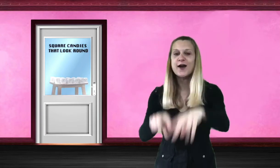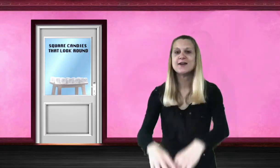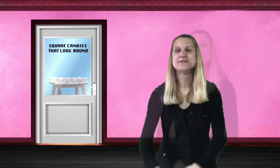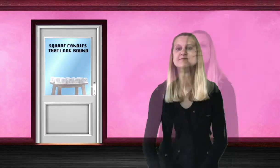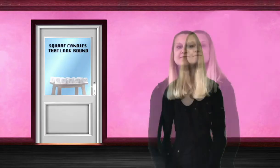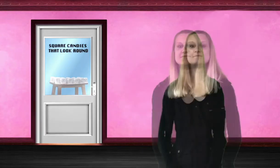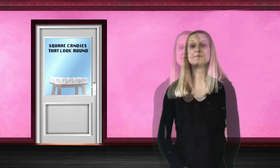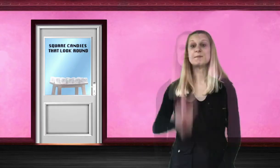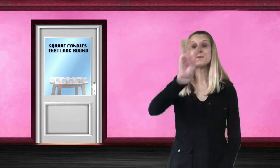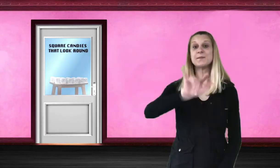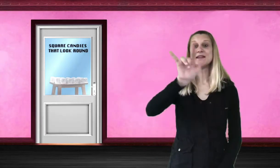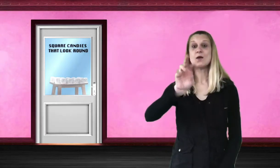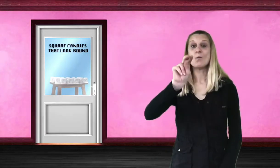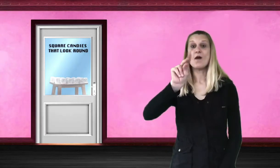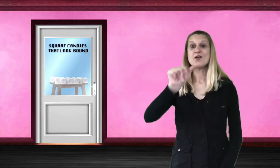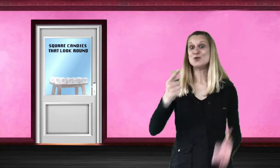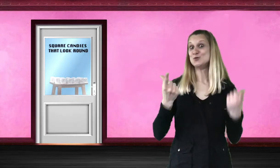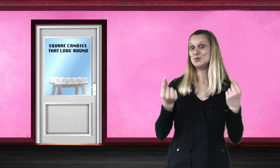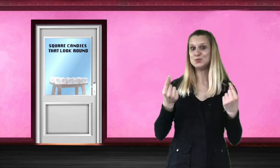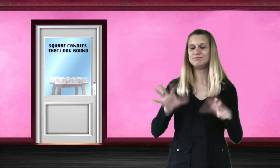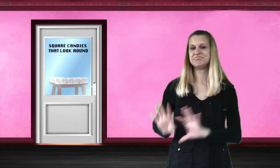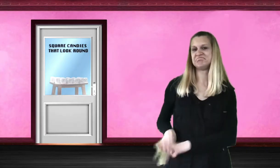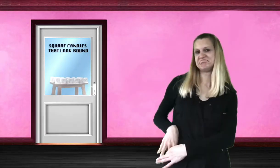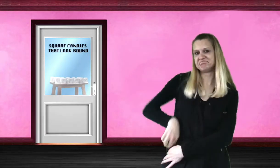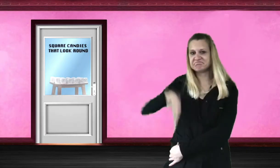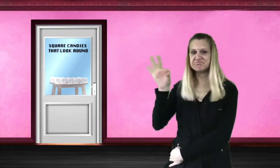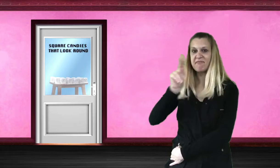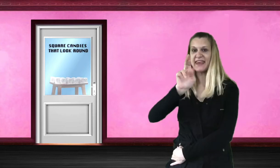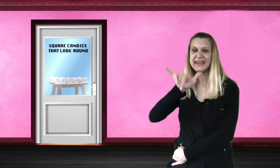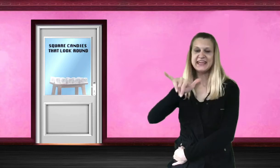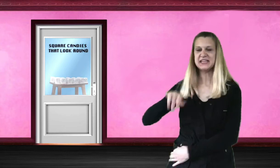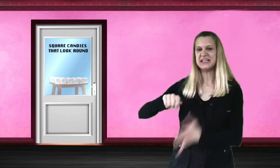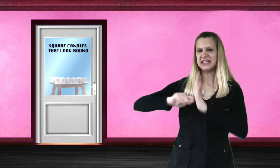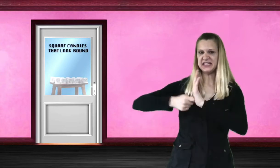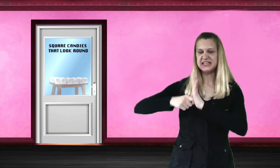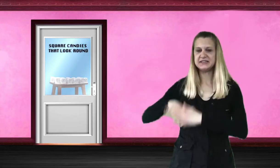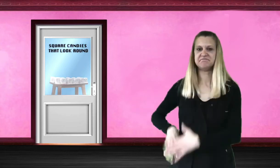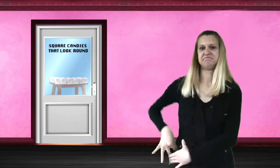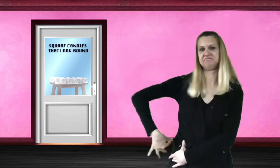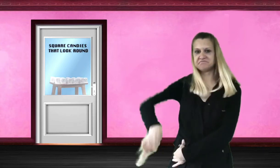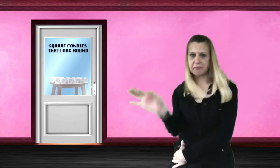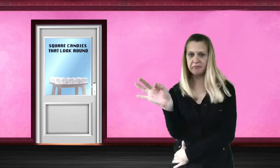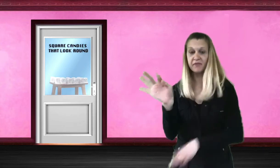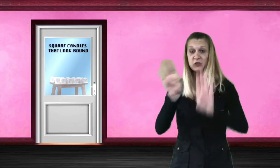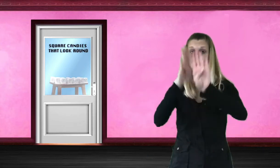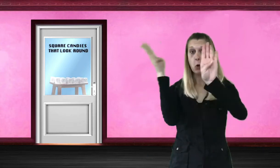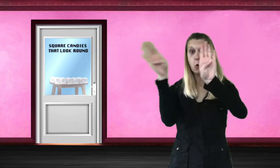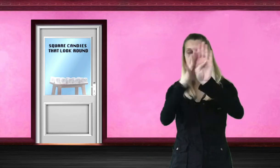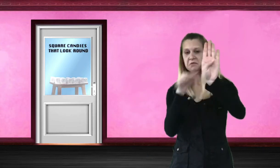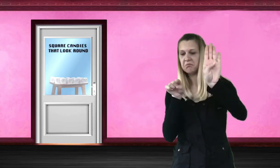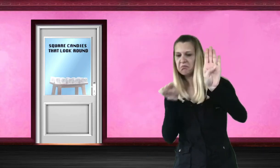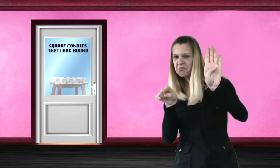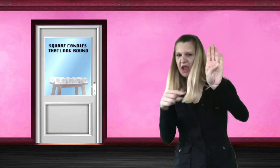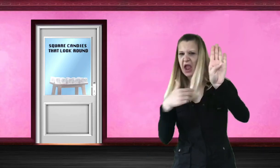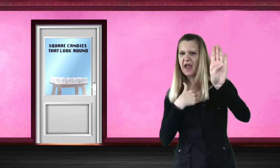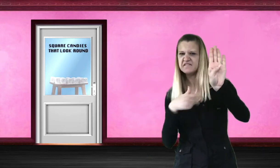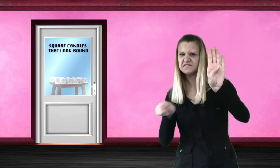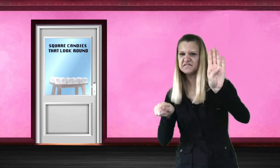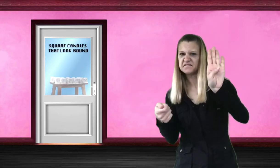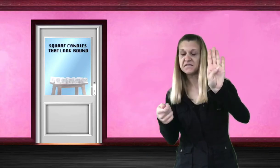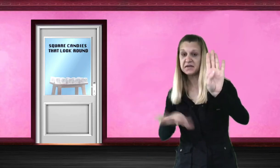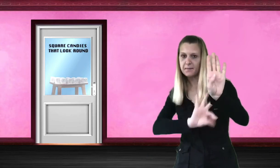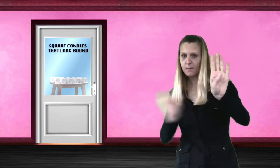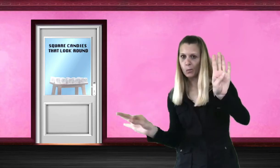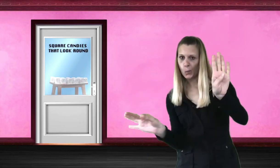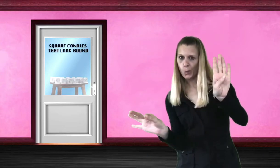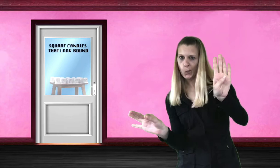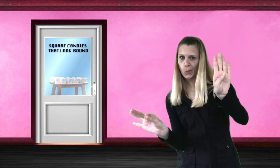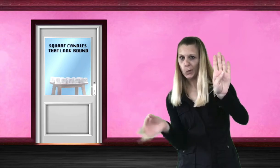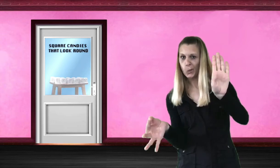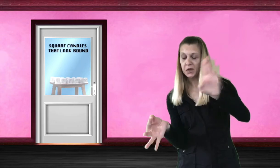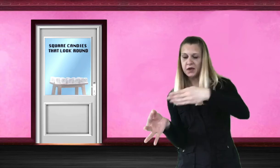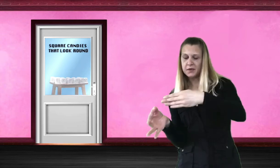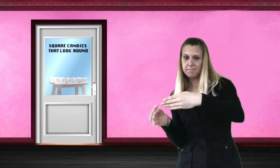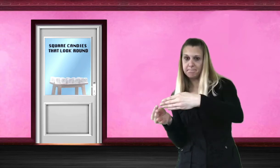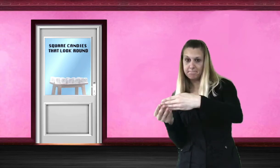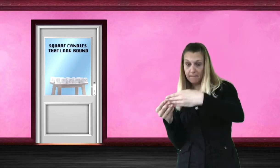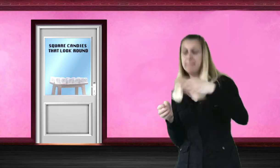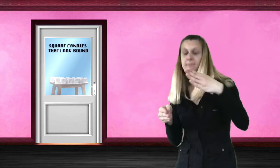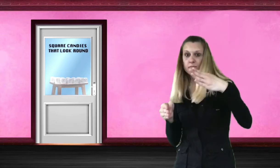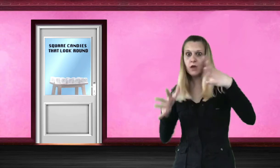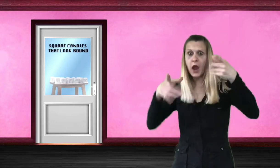He took a key from his pocket, and unlocked the door, and flung it open... and suddenly